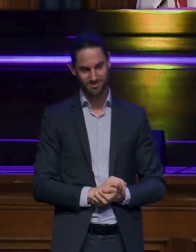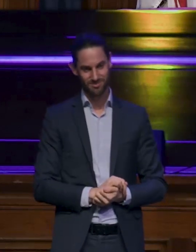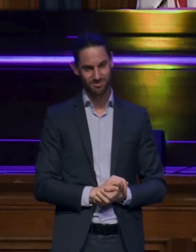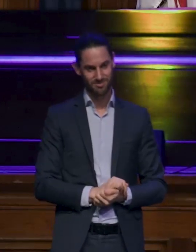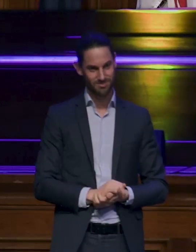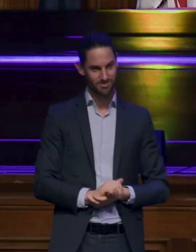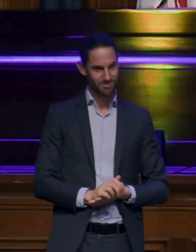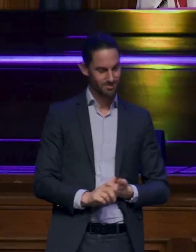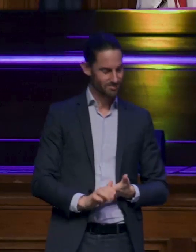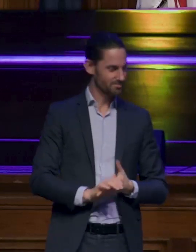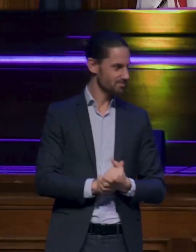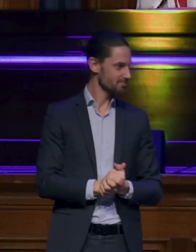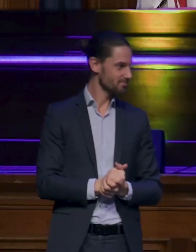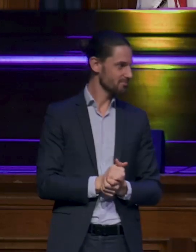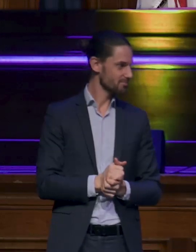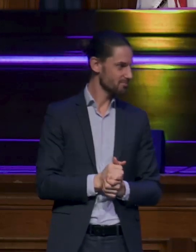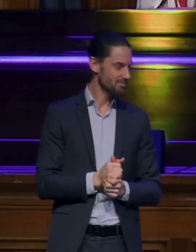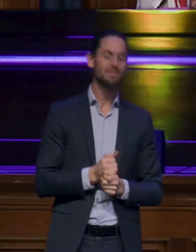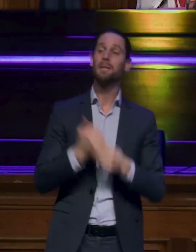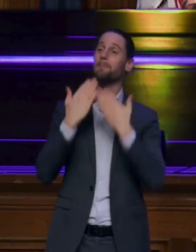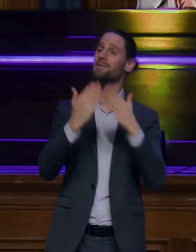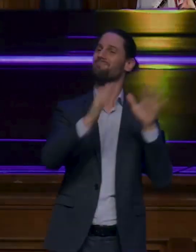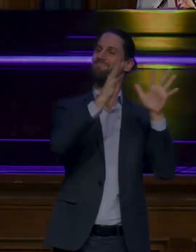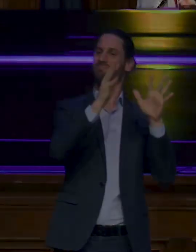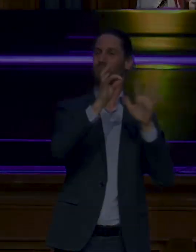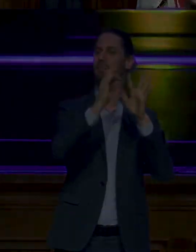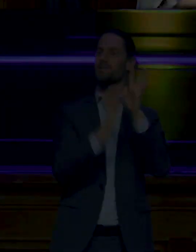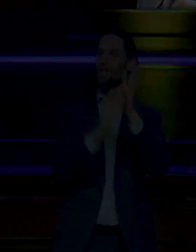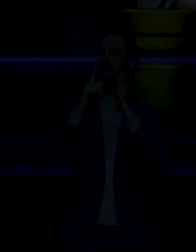other and please thank the prime minister of New Zealand Jacinda Arden